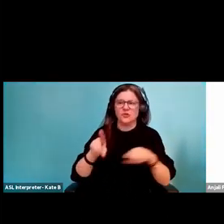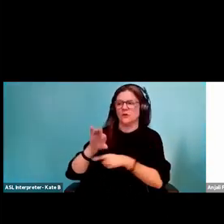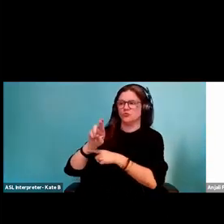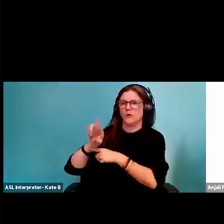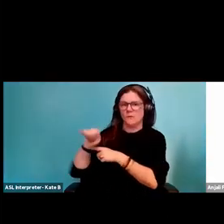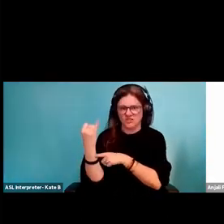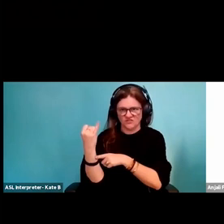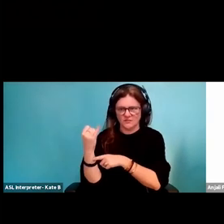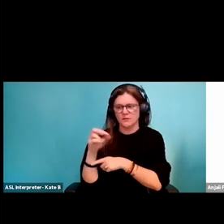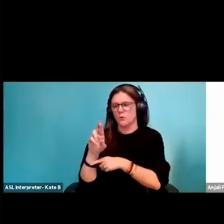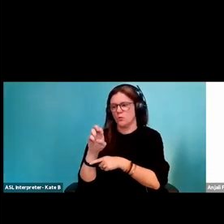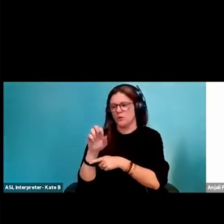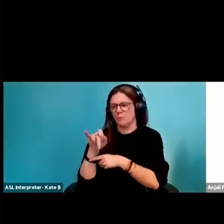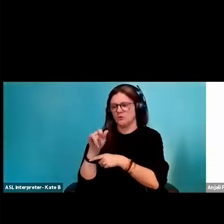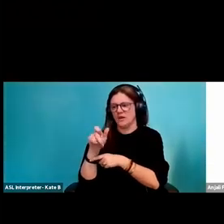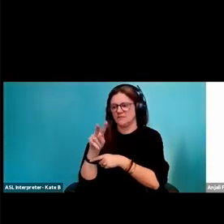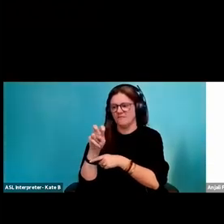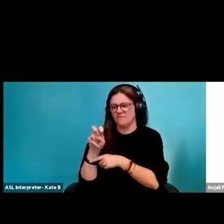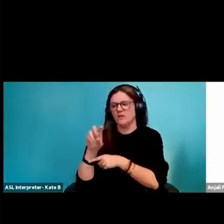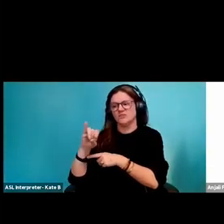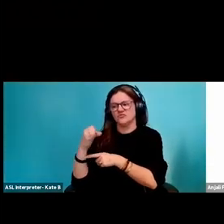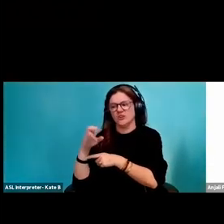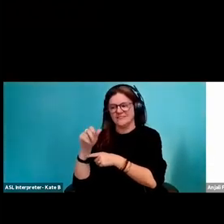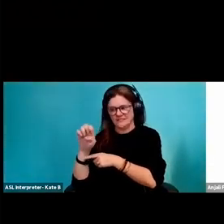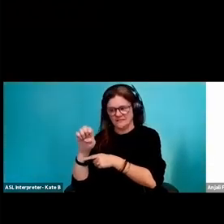Today's conversation will be centered around clinical education, clinical experiences,